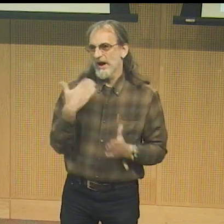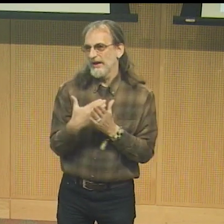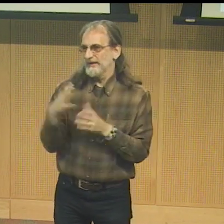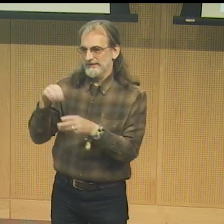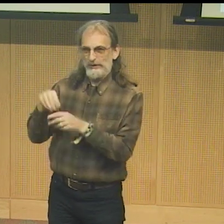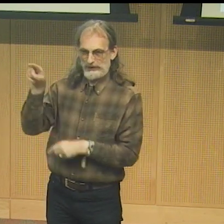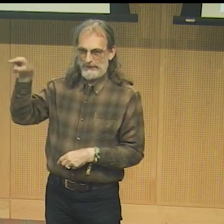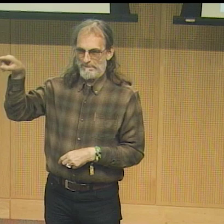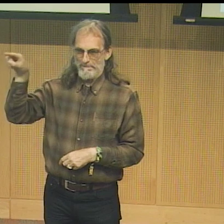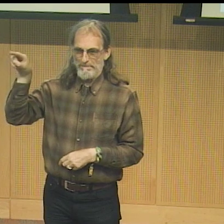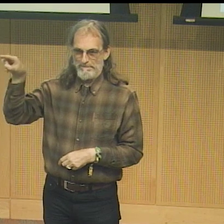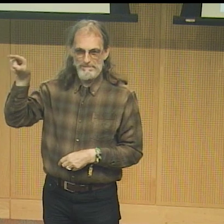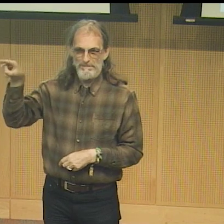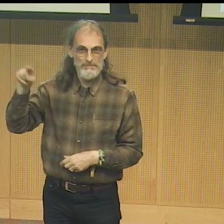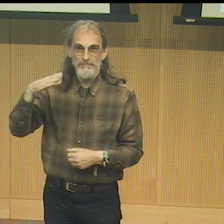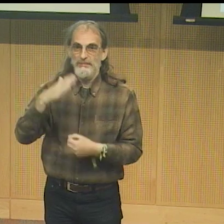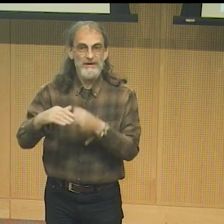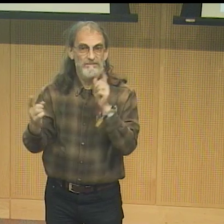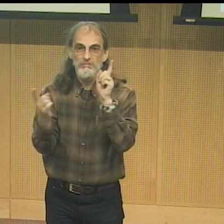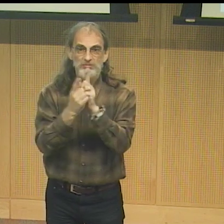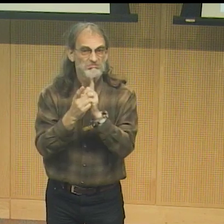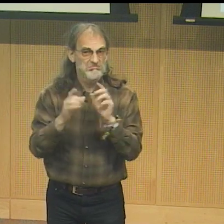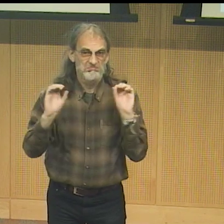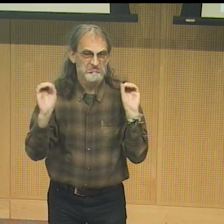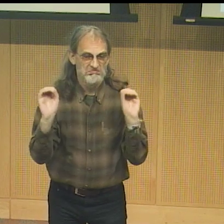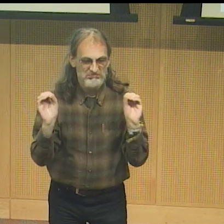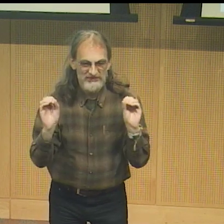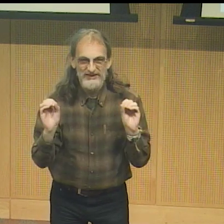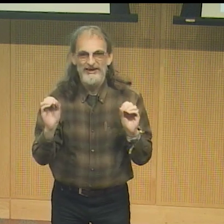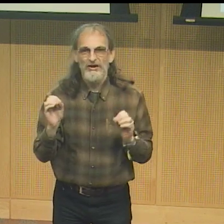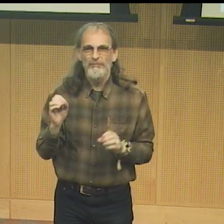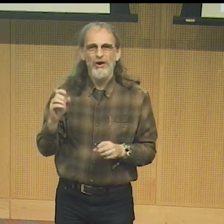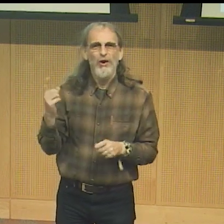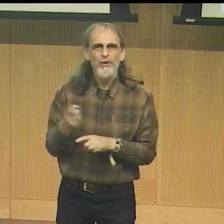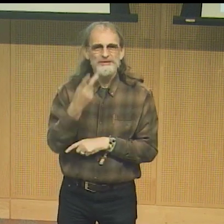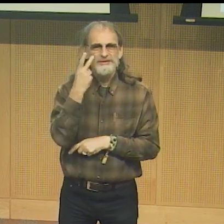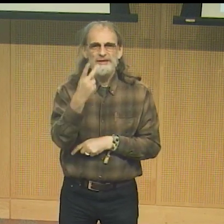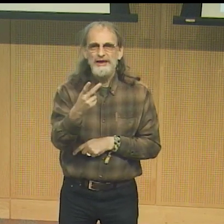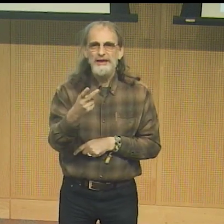Maybe many names come to mind before they'd passed, and I